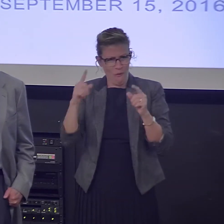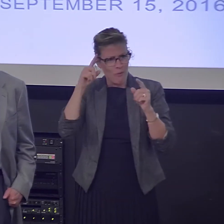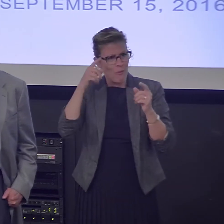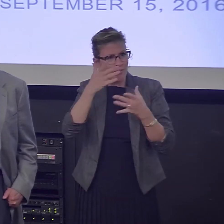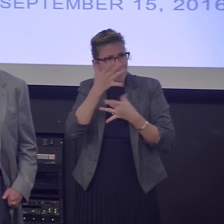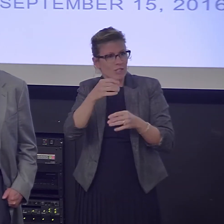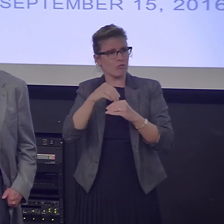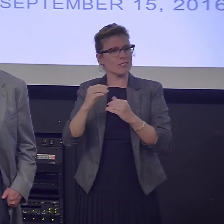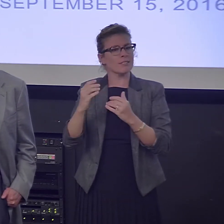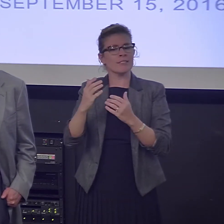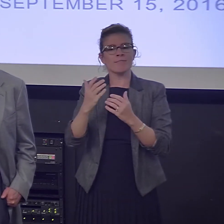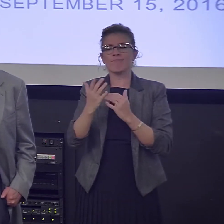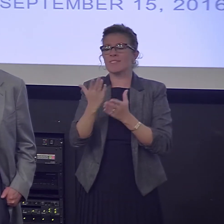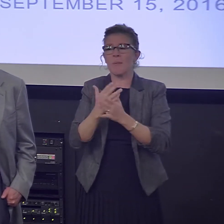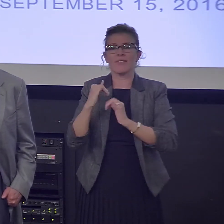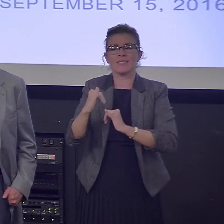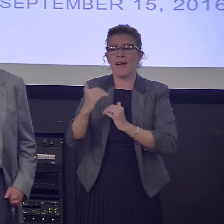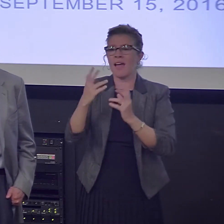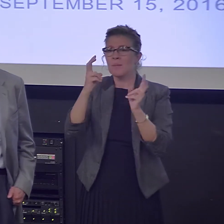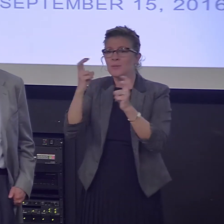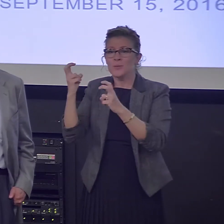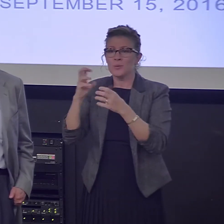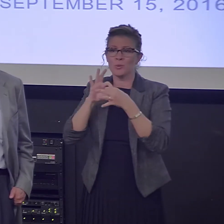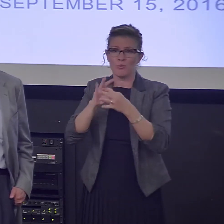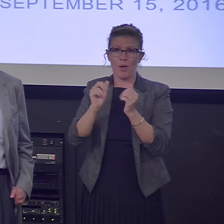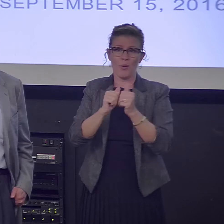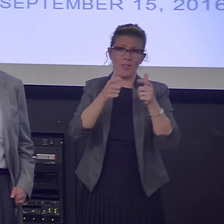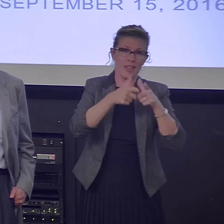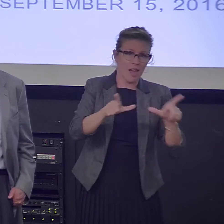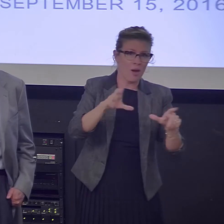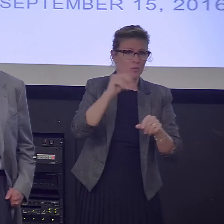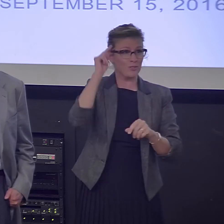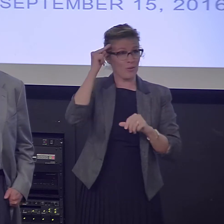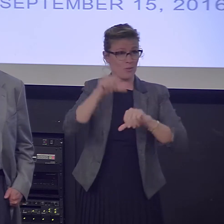in common problems having to do with language and neuroscience.